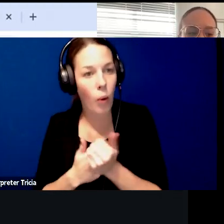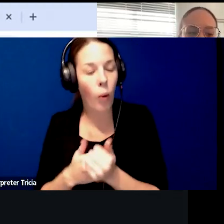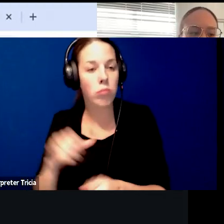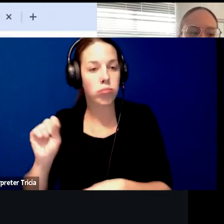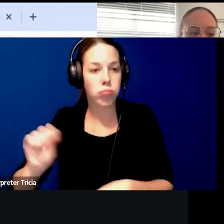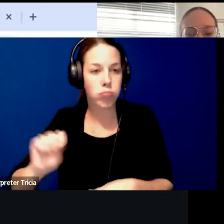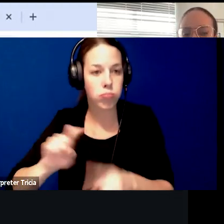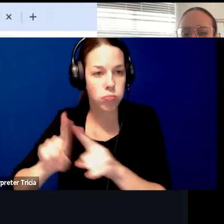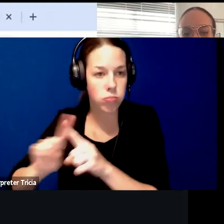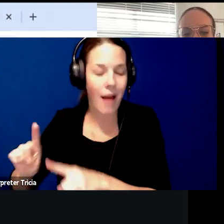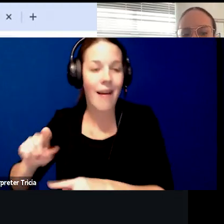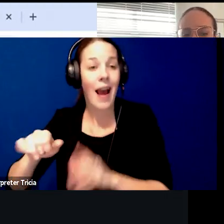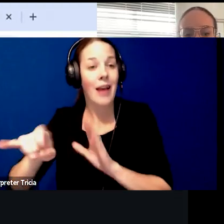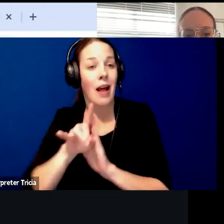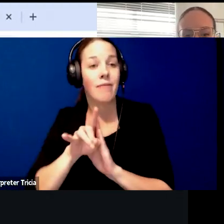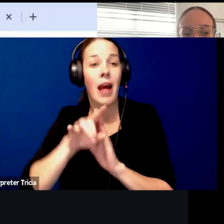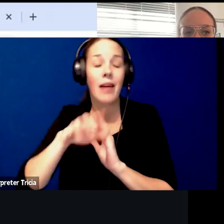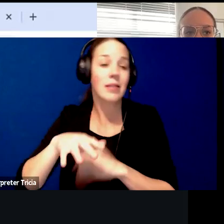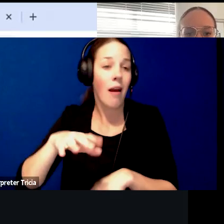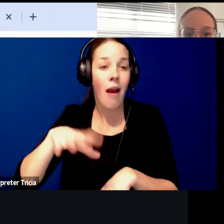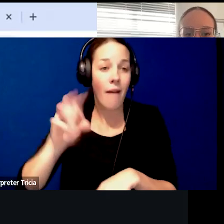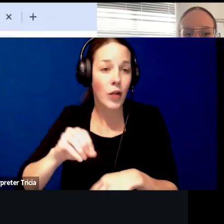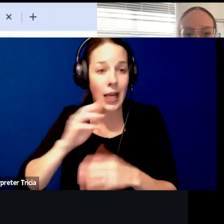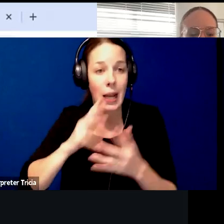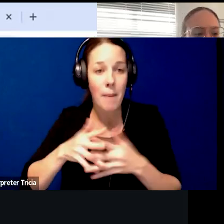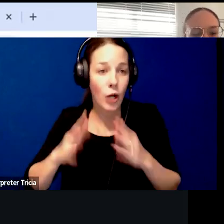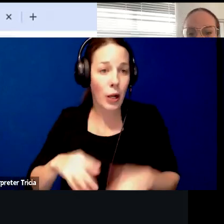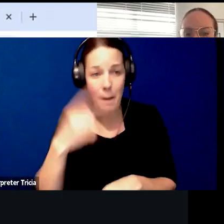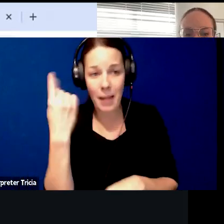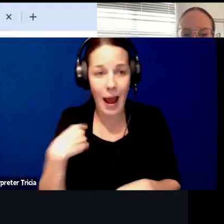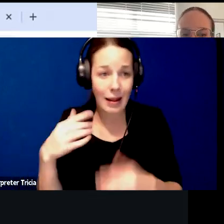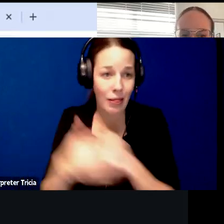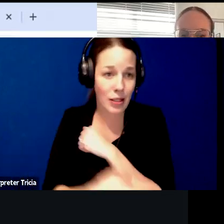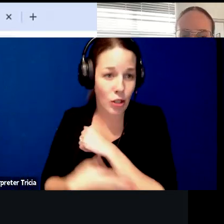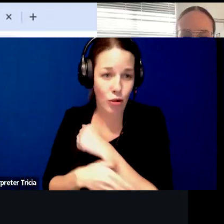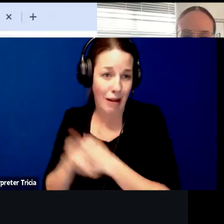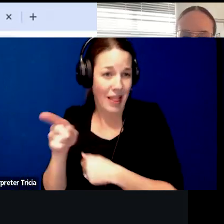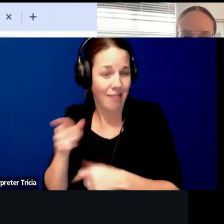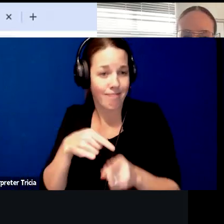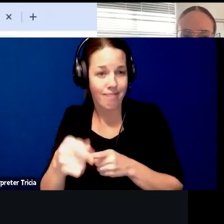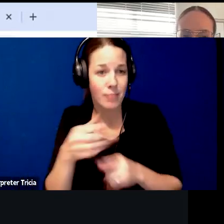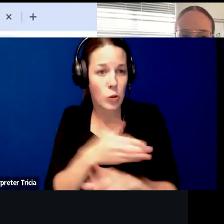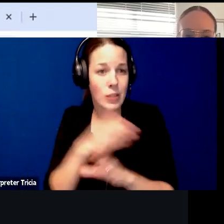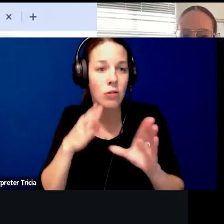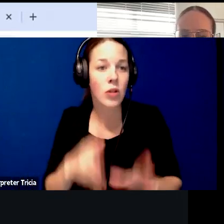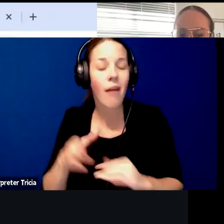that identify as African-American or black in the country as musicians. And these were organizations that didn't know that each other